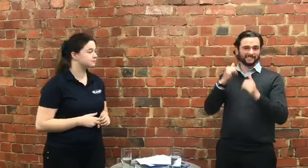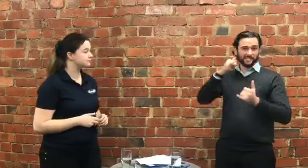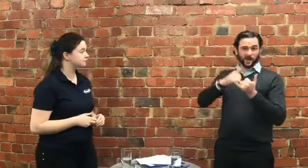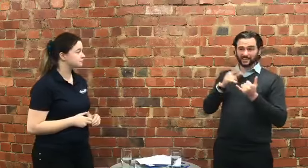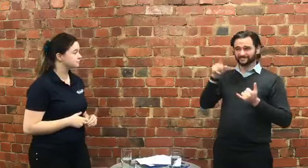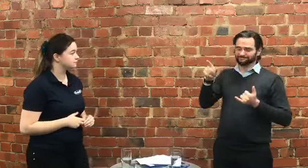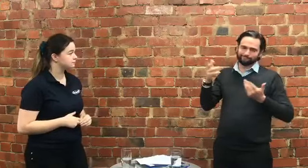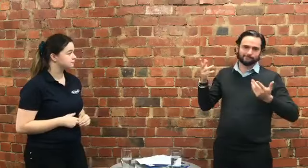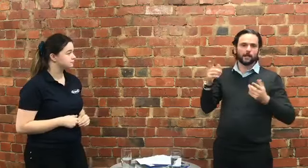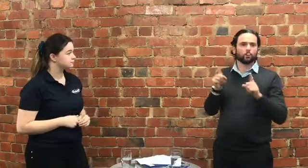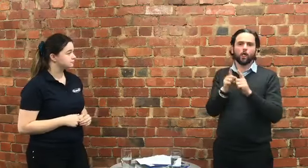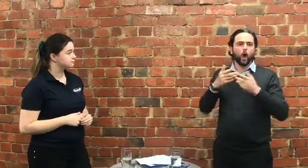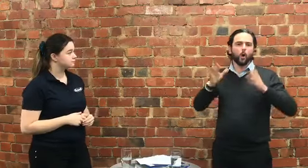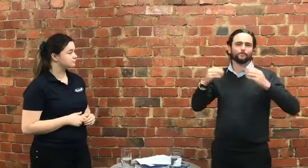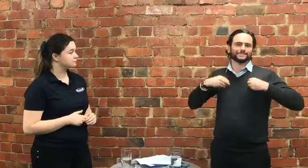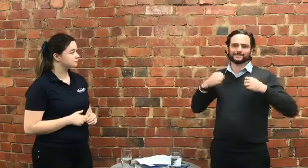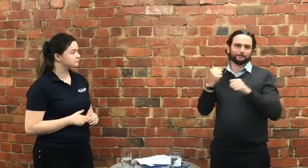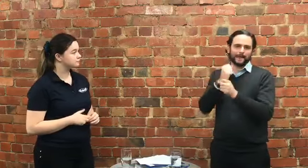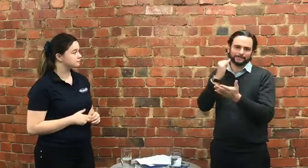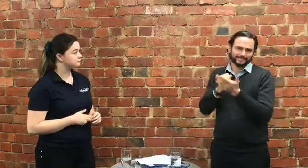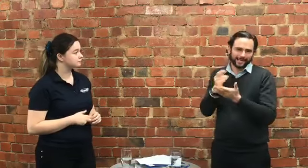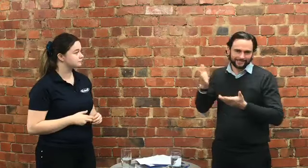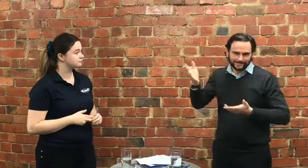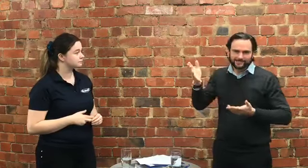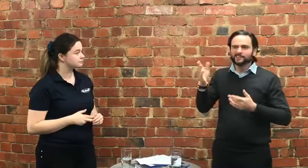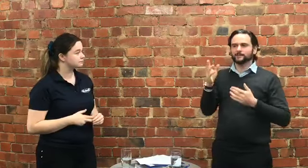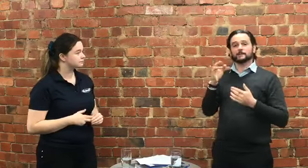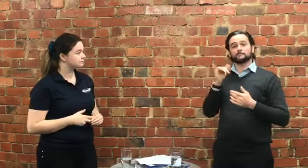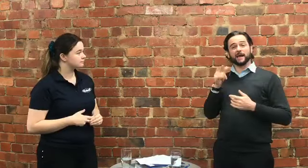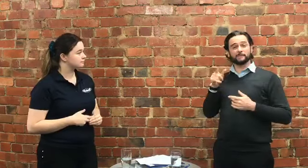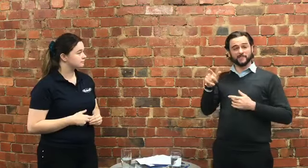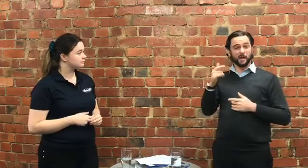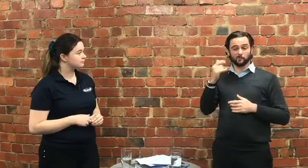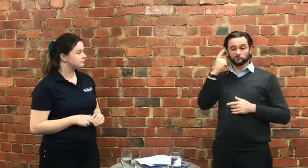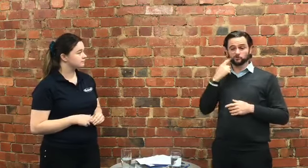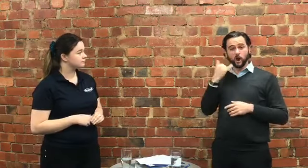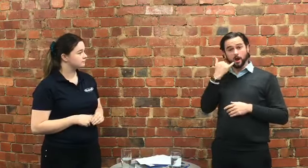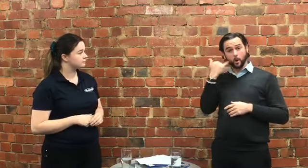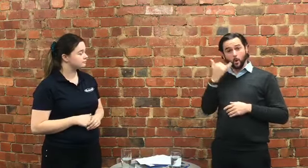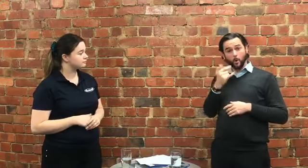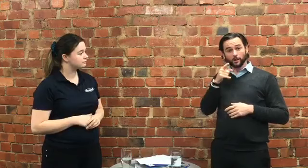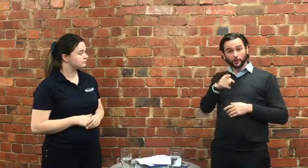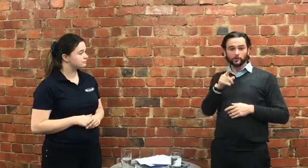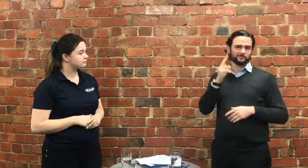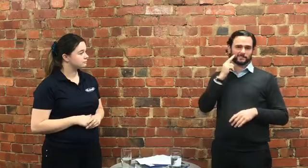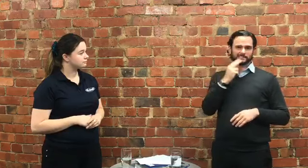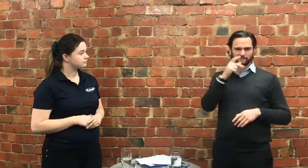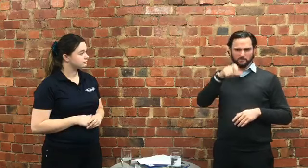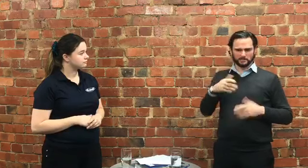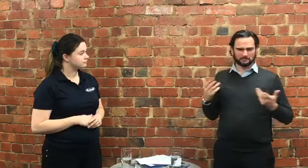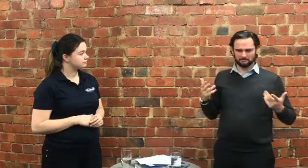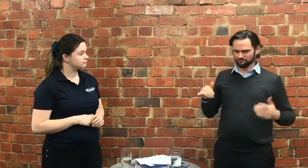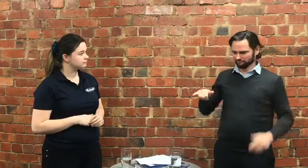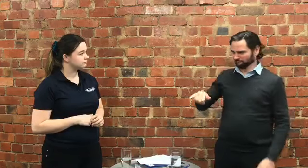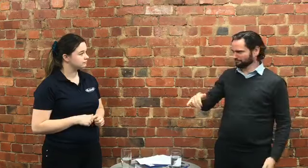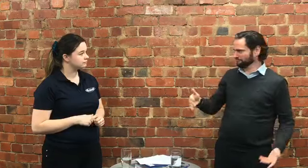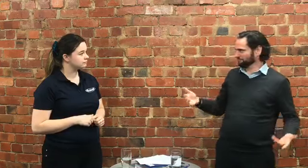Sometimes the NDIS do make mistakes. They might try and call you.